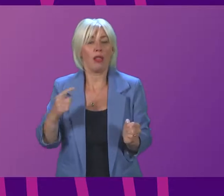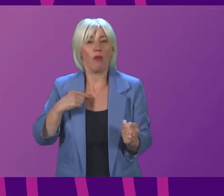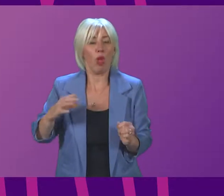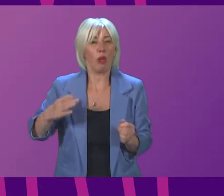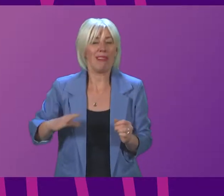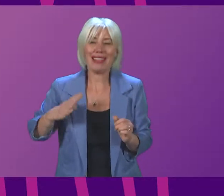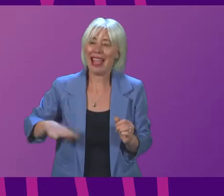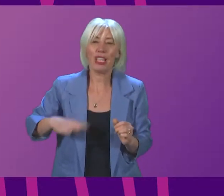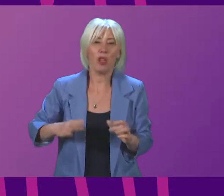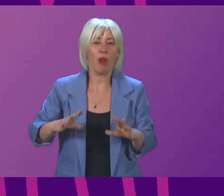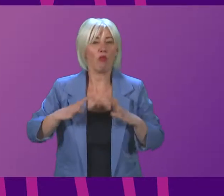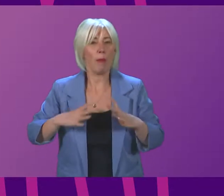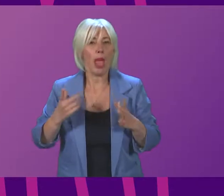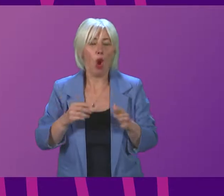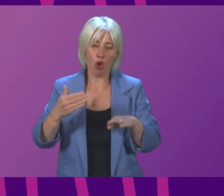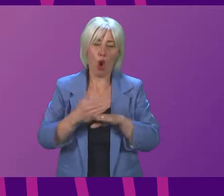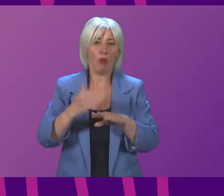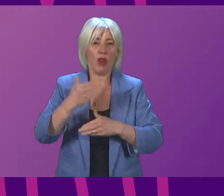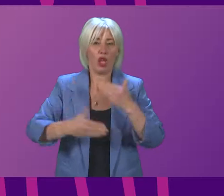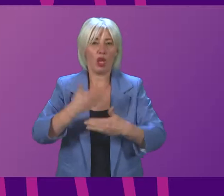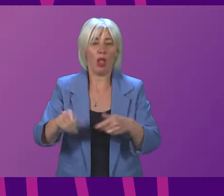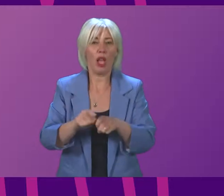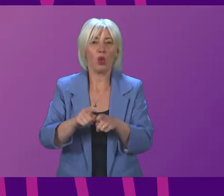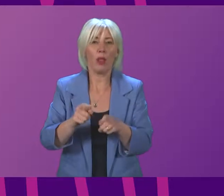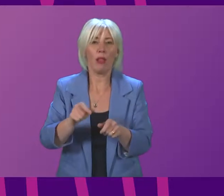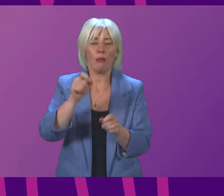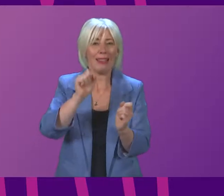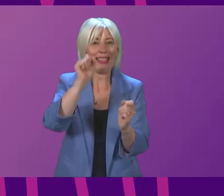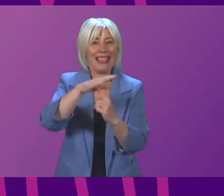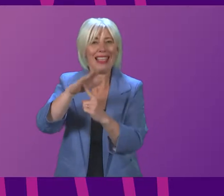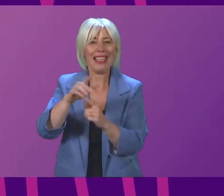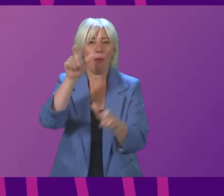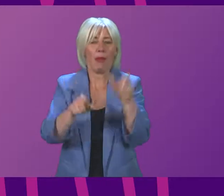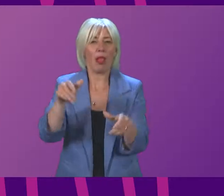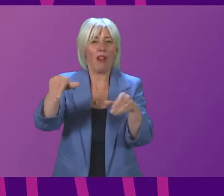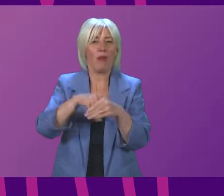operational matters, including the appointment of the inquiry’s key staff. Once set up,